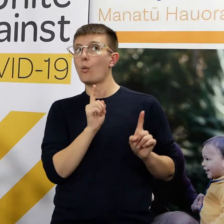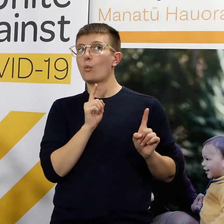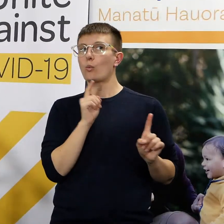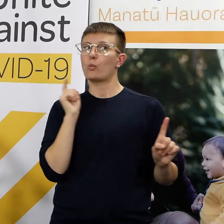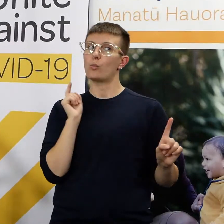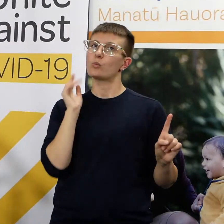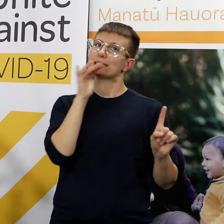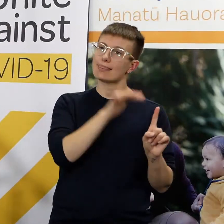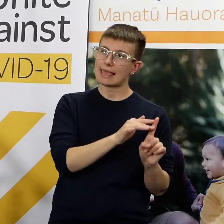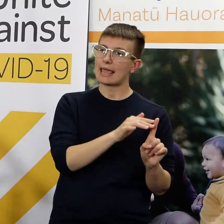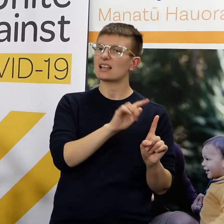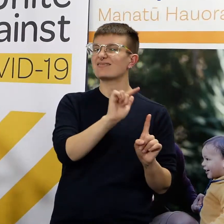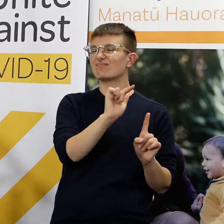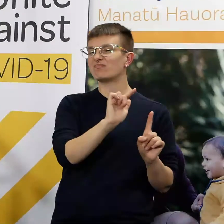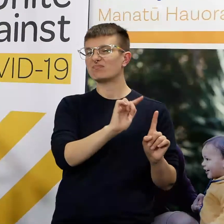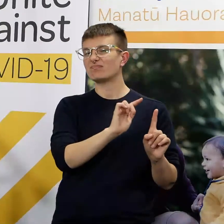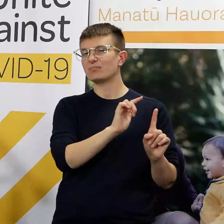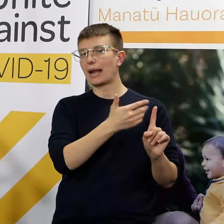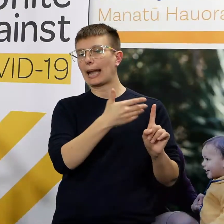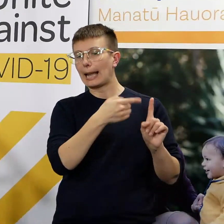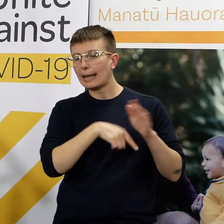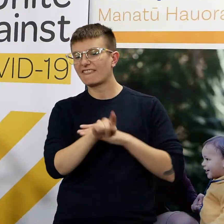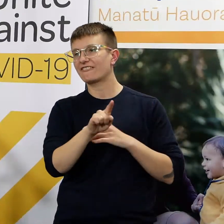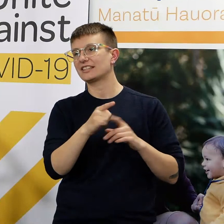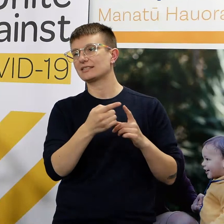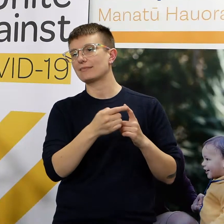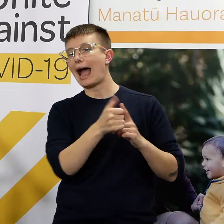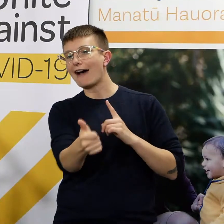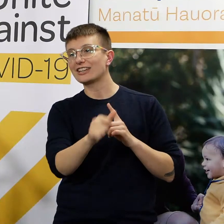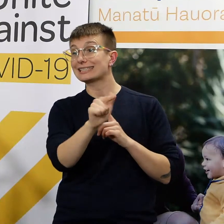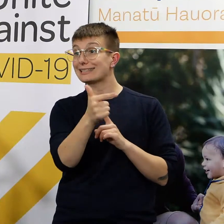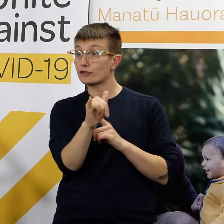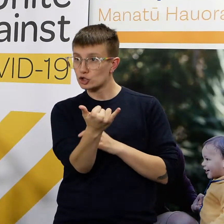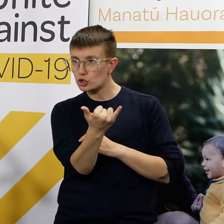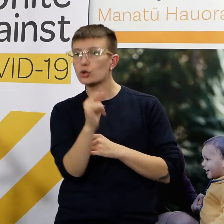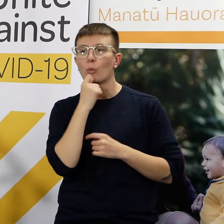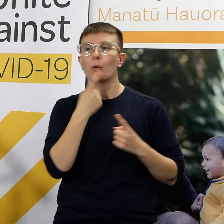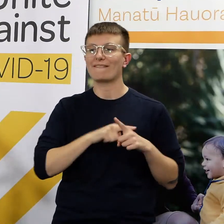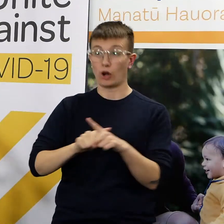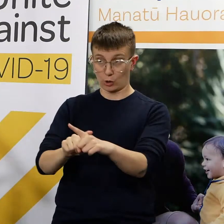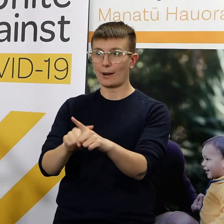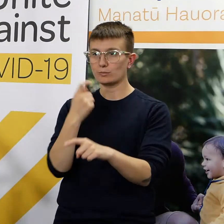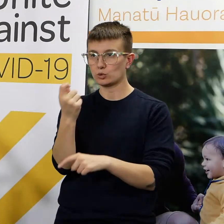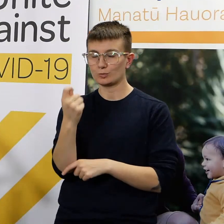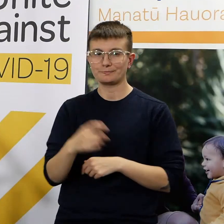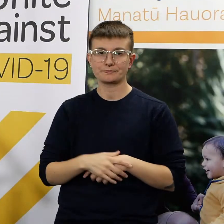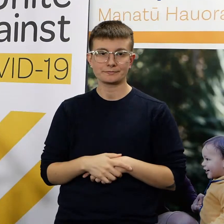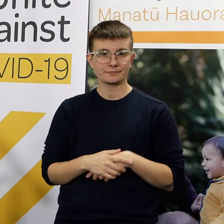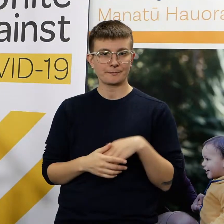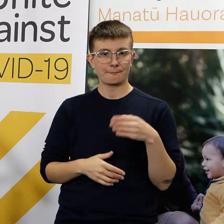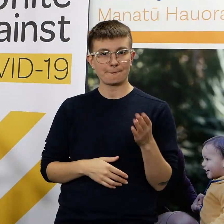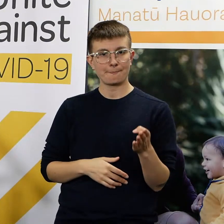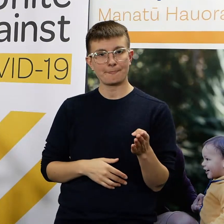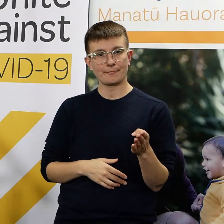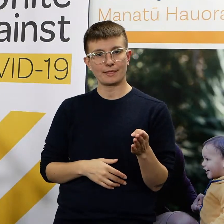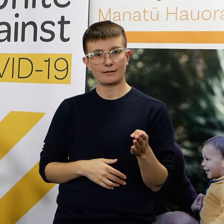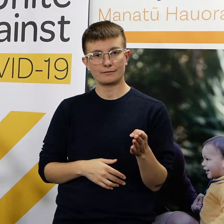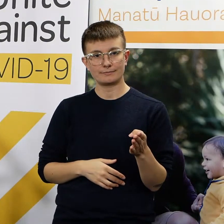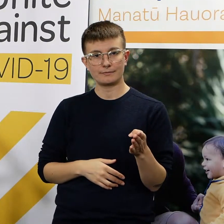will be followed up by national contact tracing service. I Related departures. Sorry. People are supposed to be tested around day three